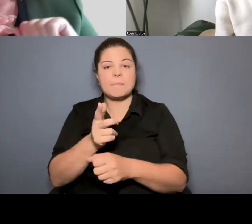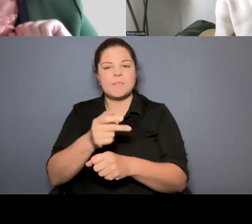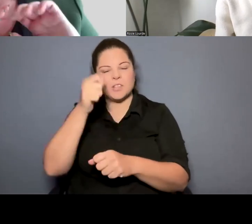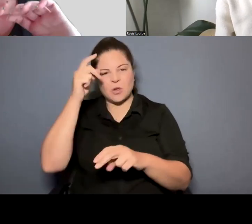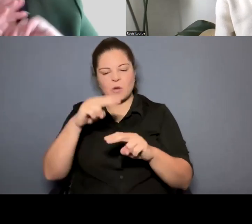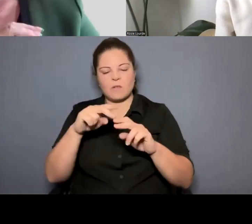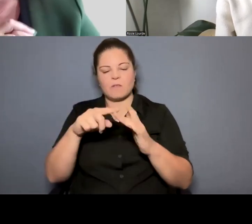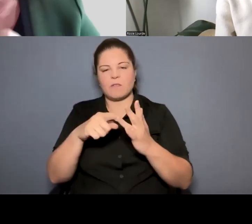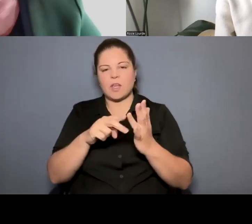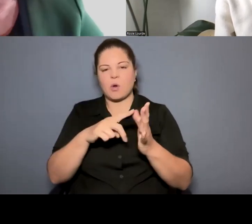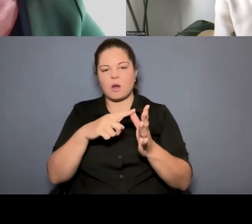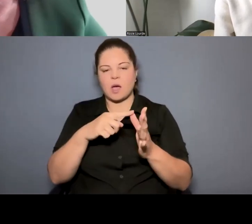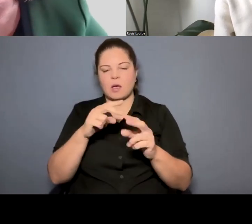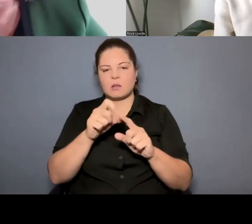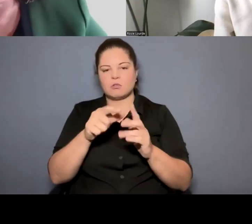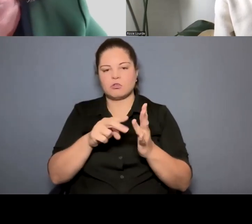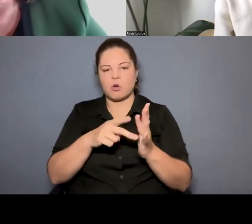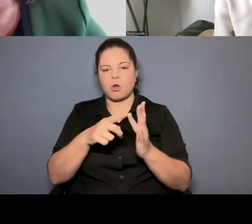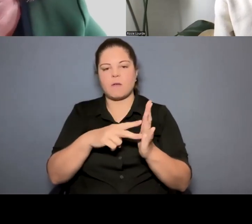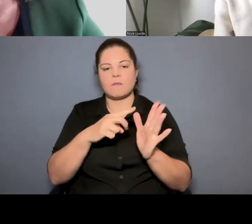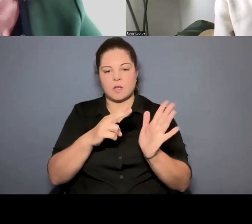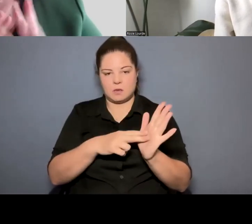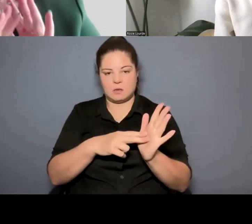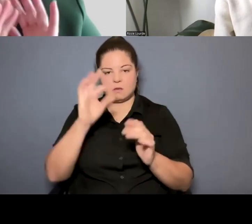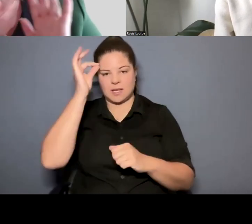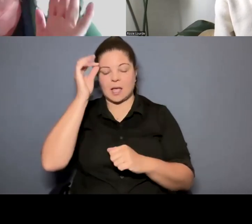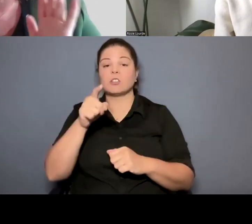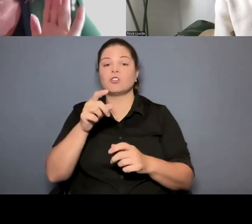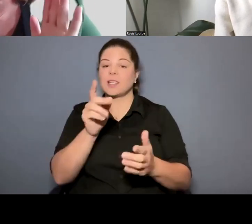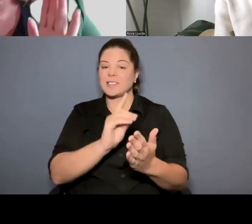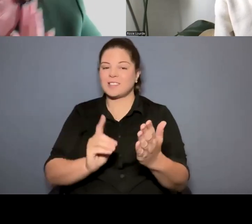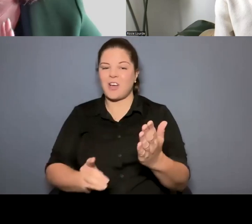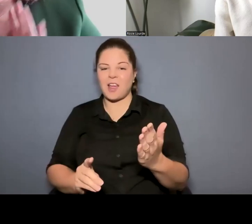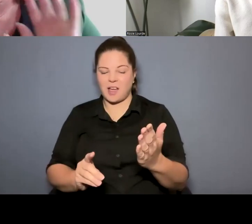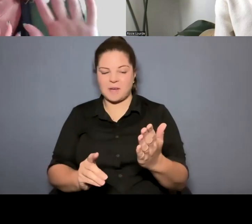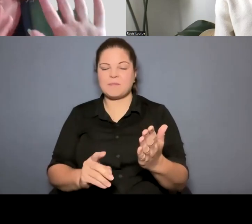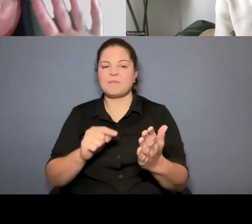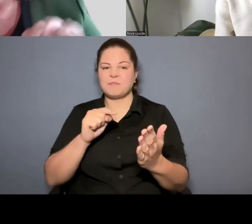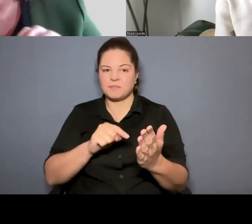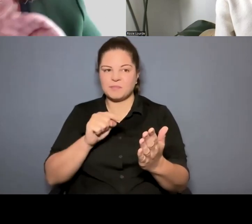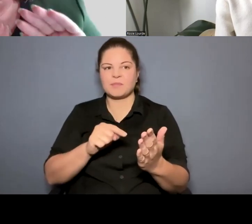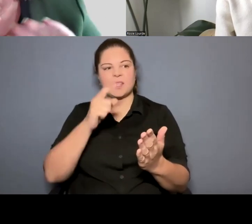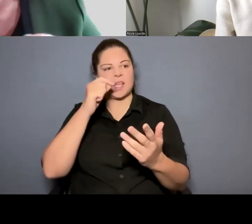and she is a designer and just really can paint the picture of how funding